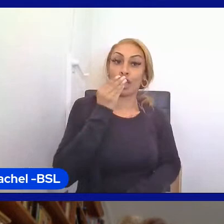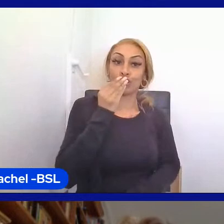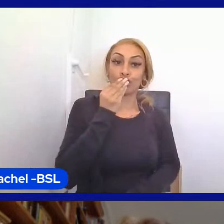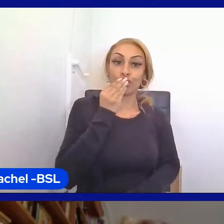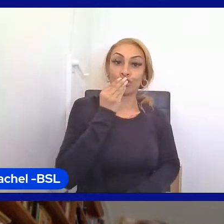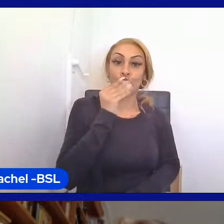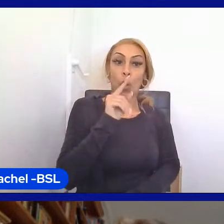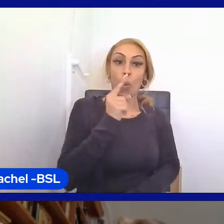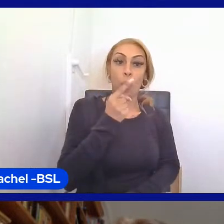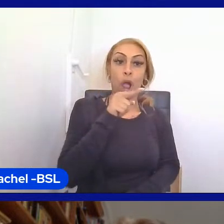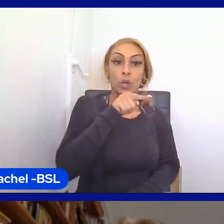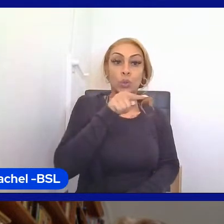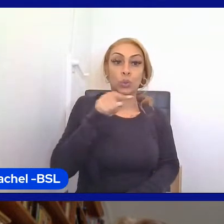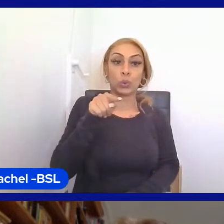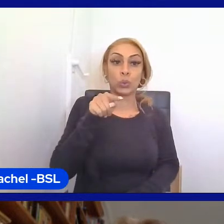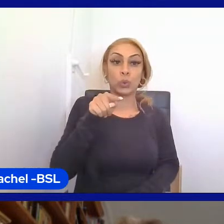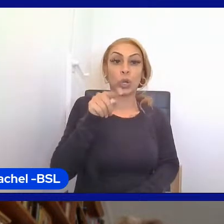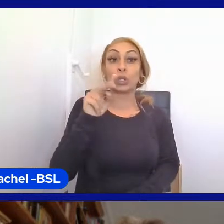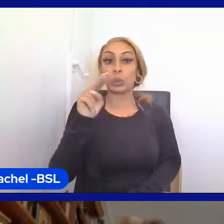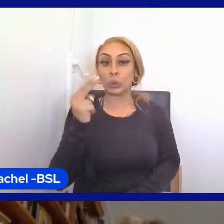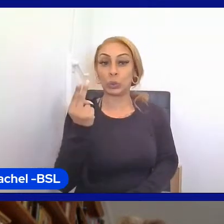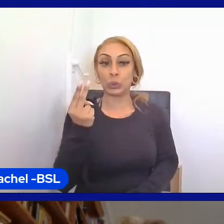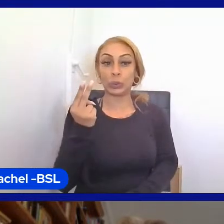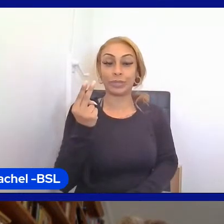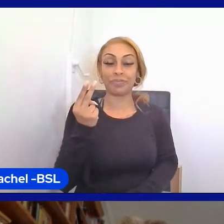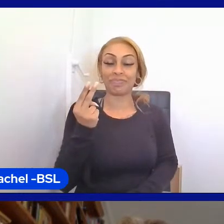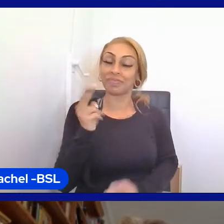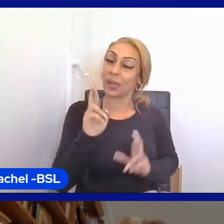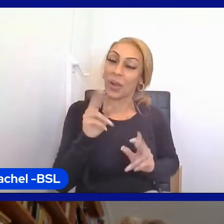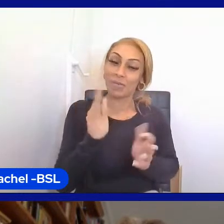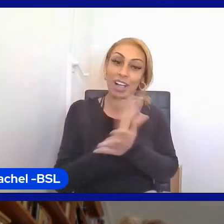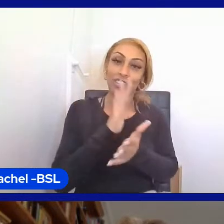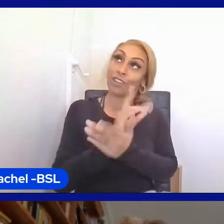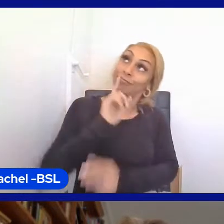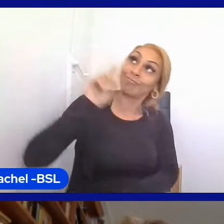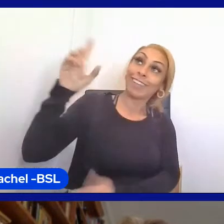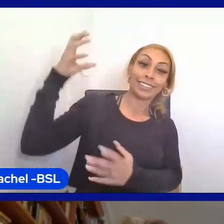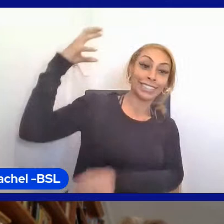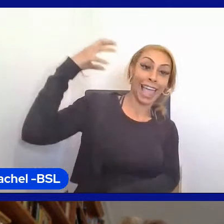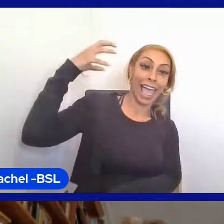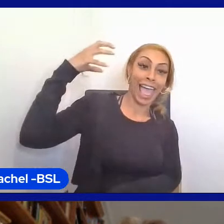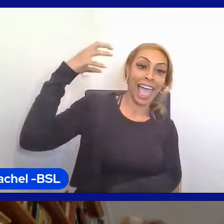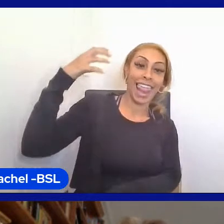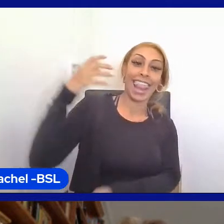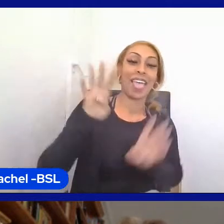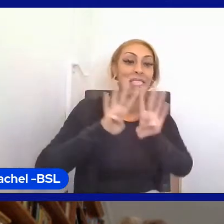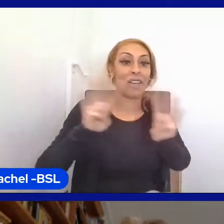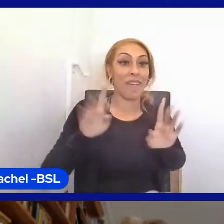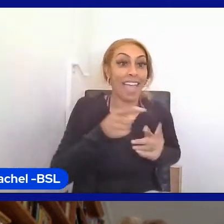And the panel is introducing digital peacemaking projects. After these panels will be going on break for